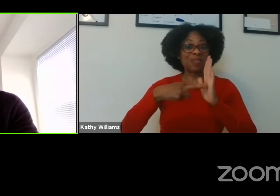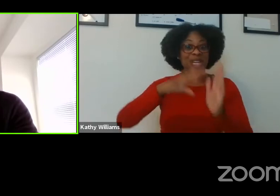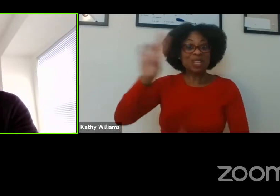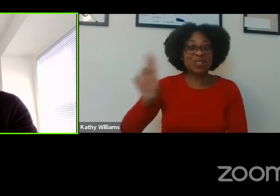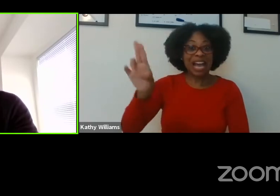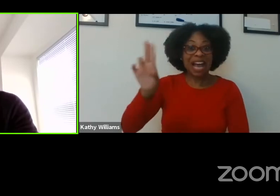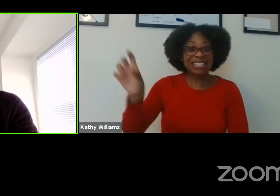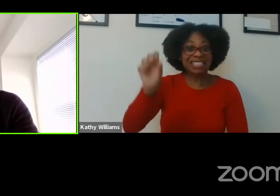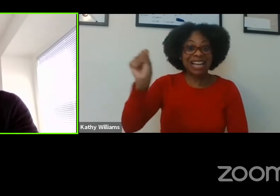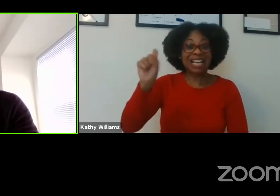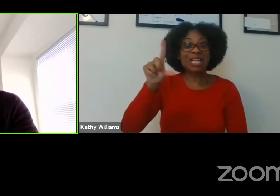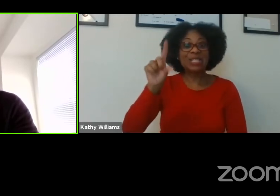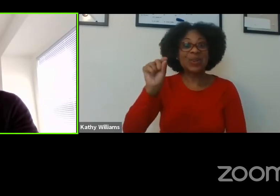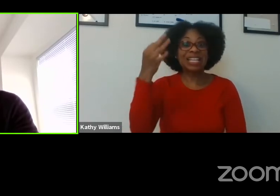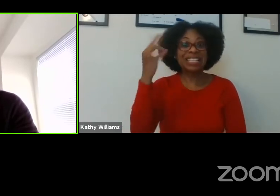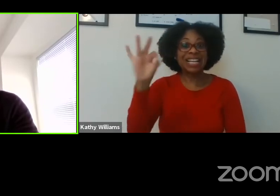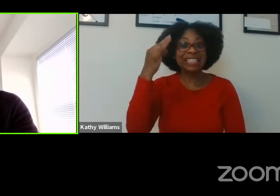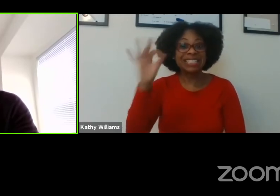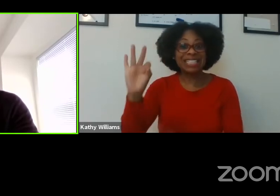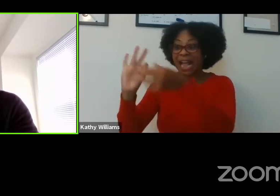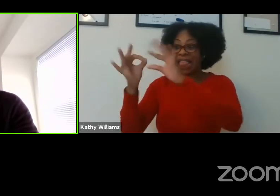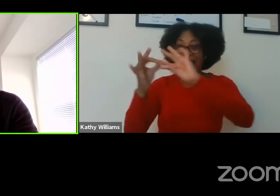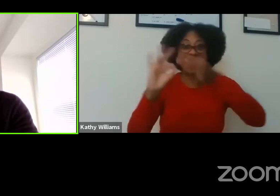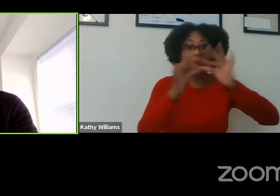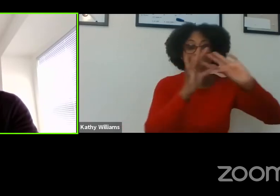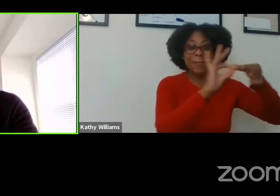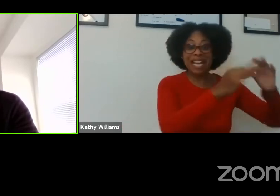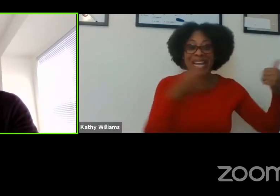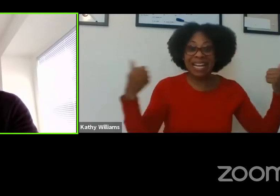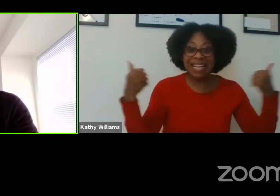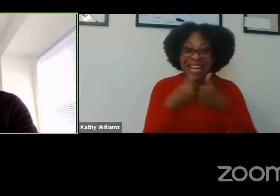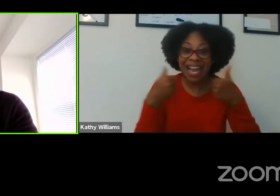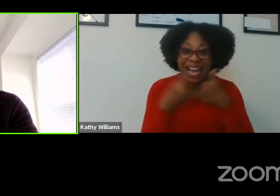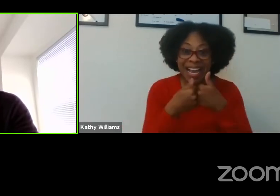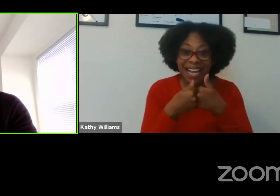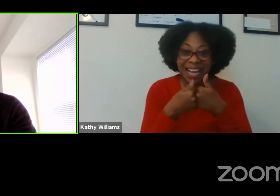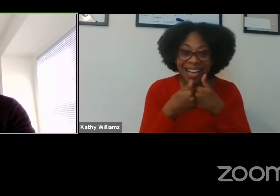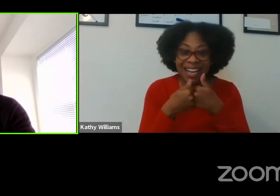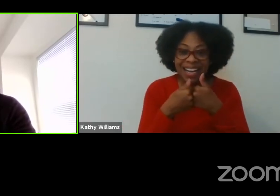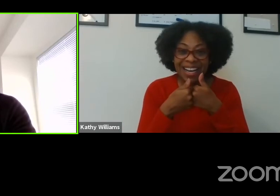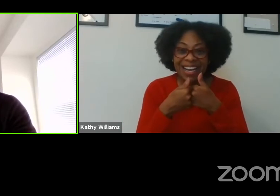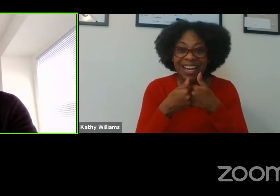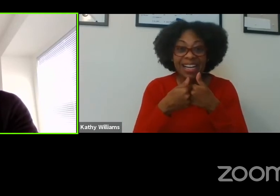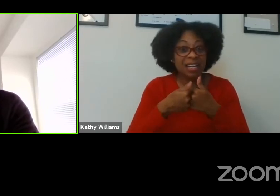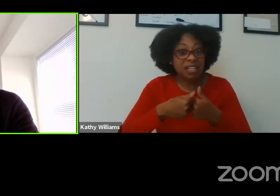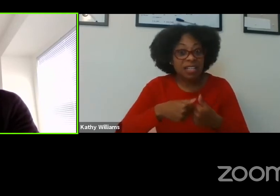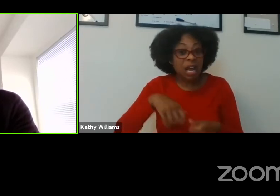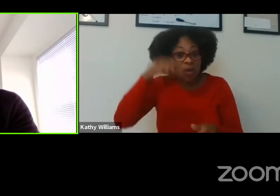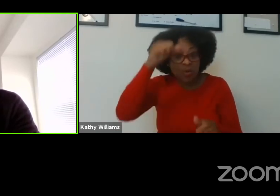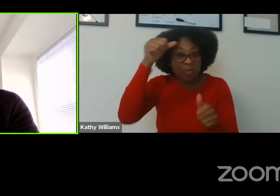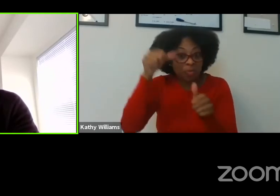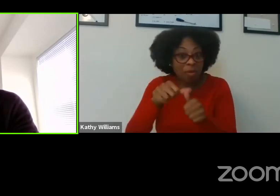2019 Paralympic games in Lima, Peru. Mind you,